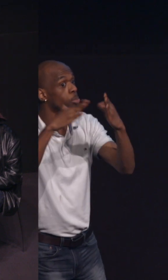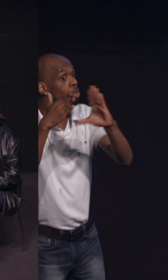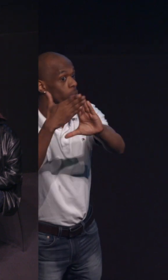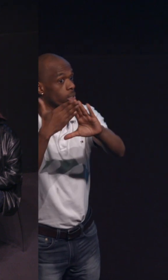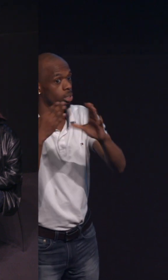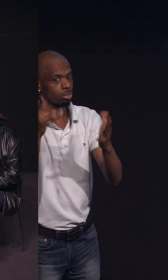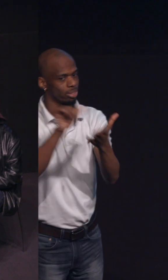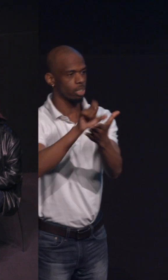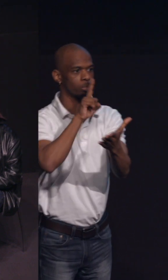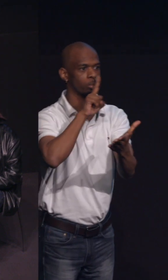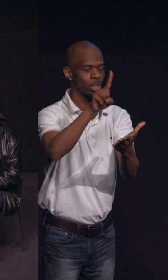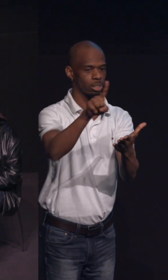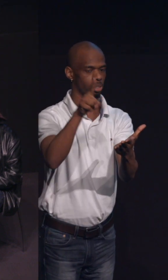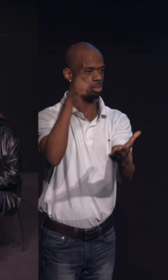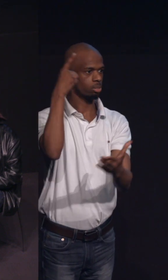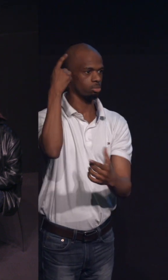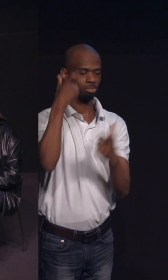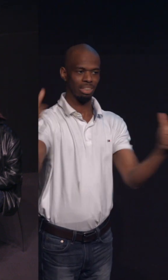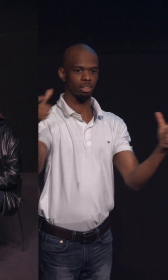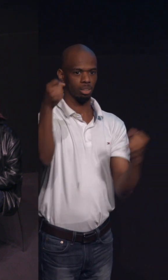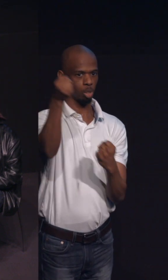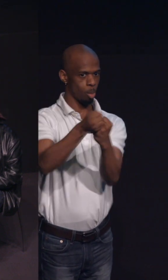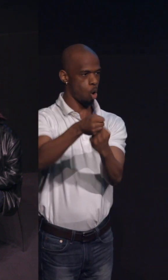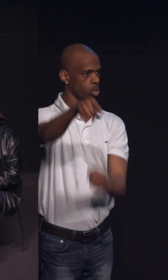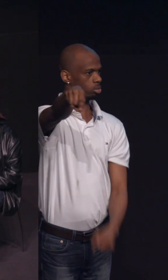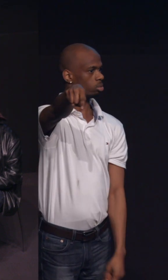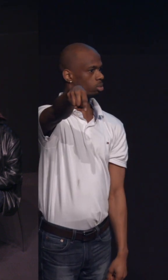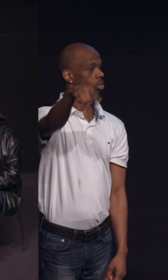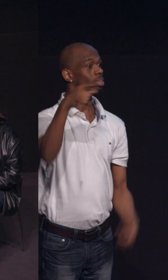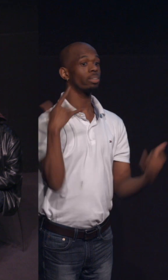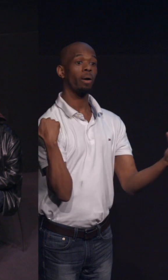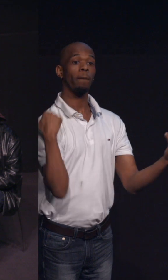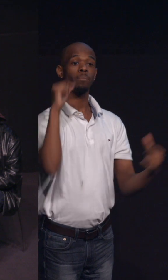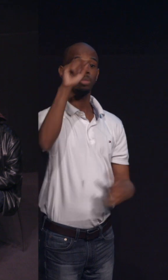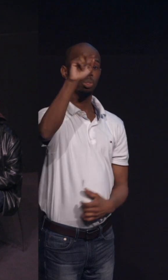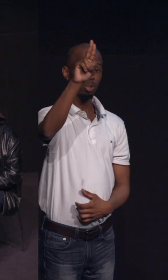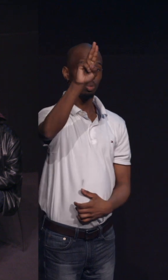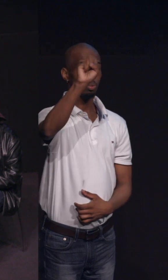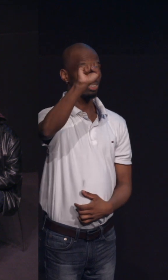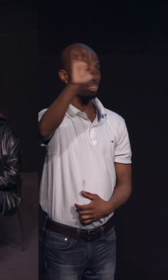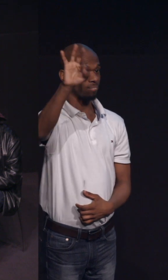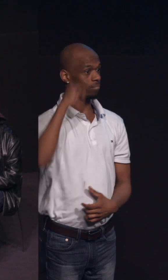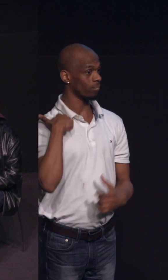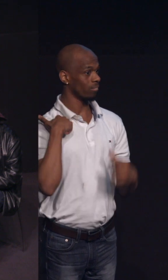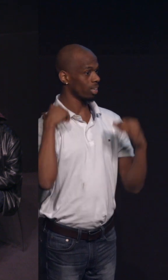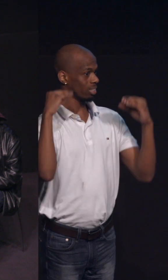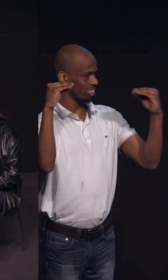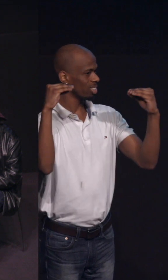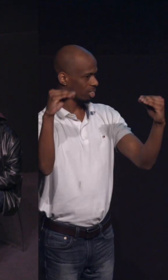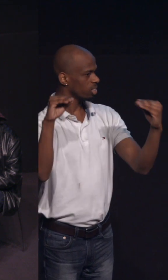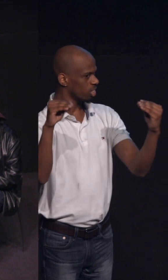And it's still what I do now. I'm teaching at USF and that's--now I'm happy to teach